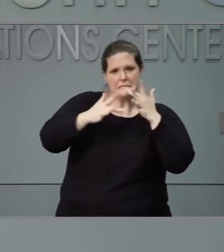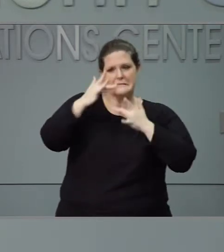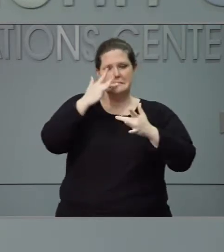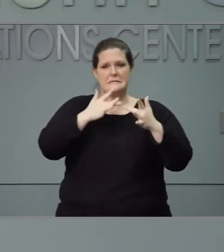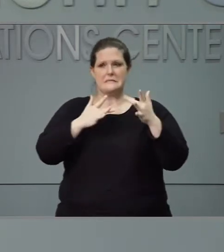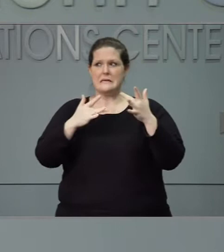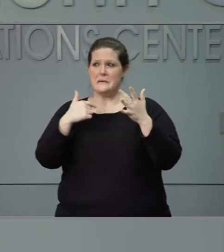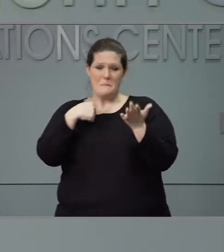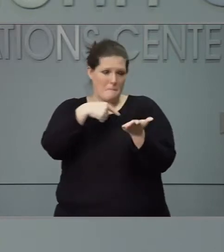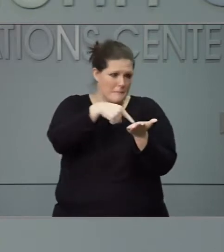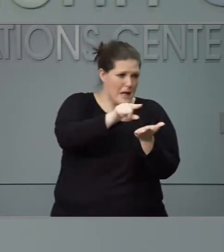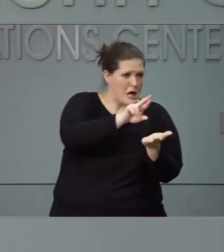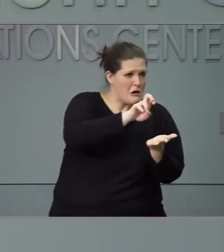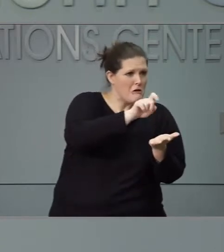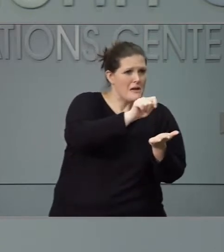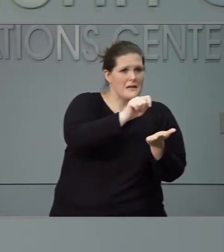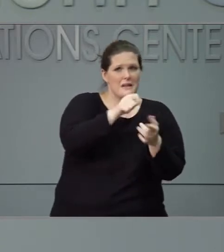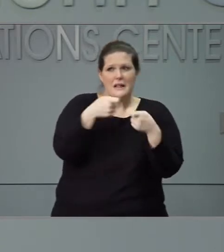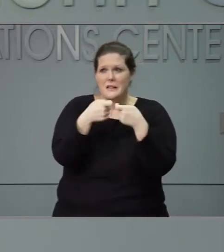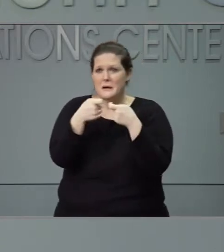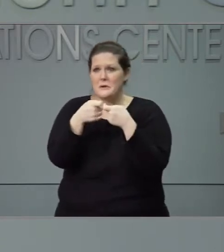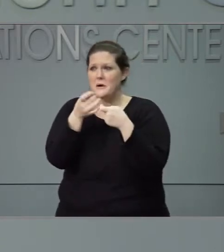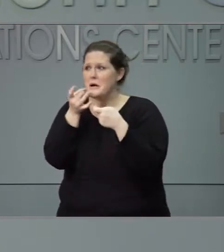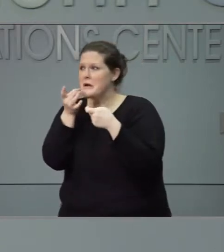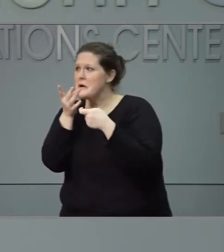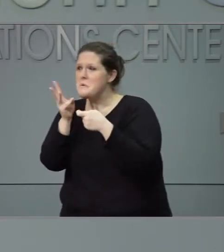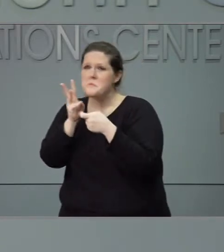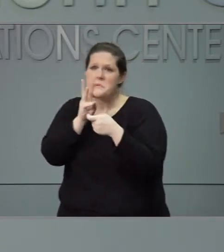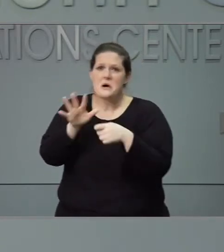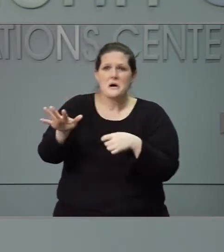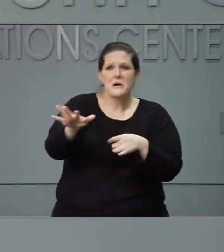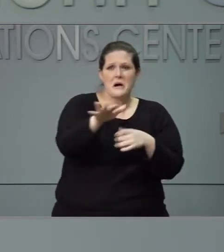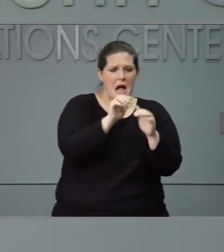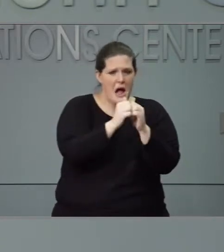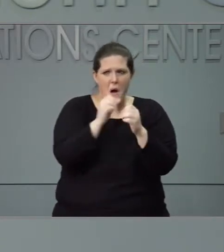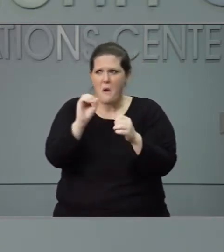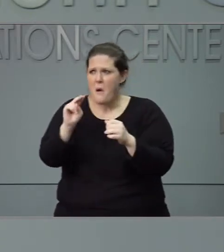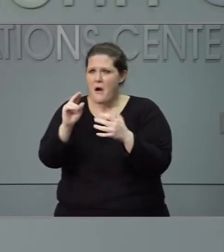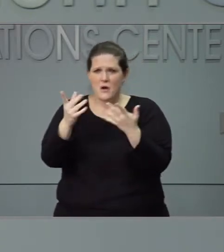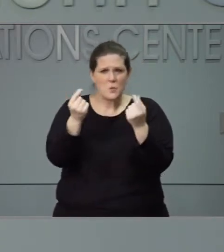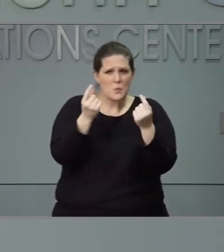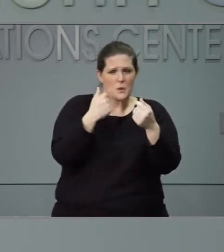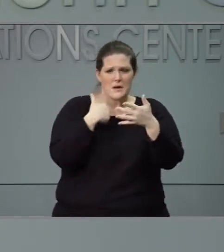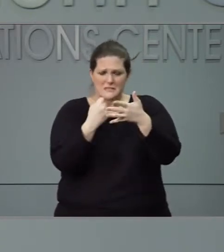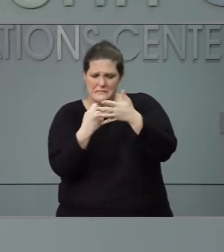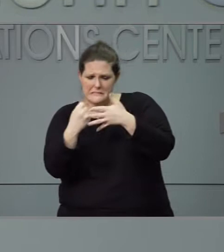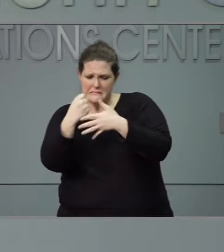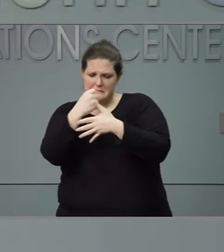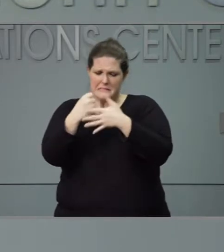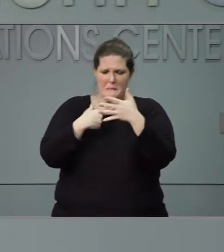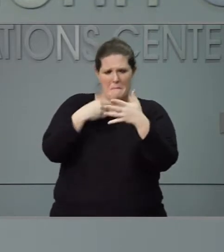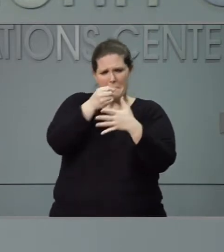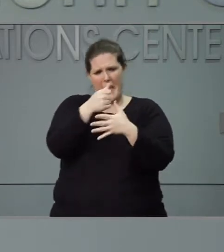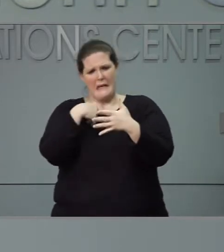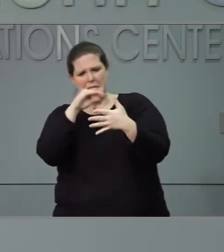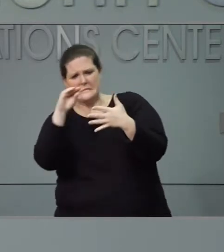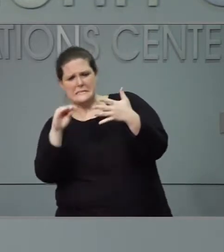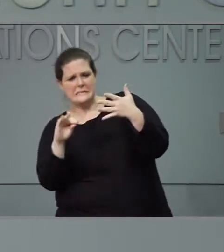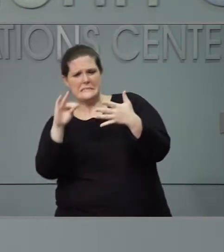HACER PREGUNTAS A LOS CANDIDATOS Y EN ESTE SEGMENTO, POR EL